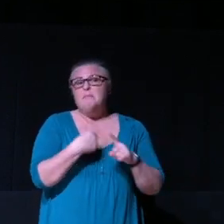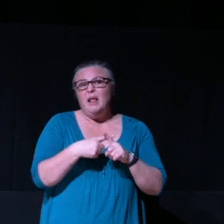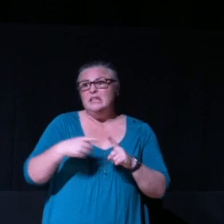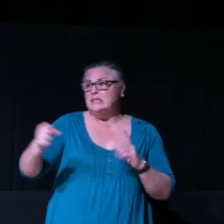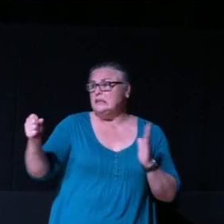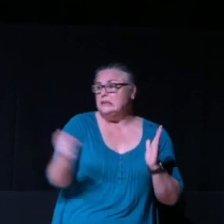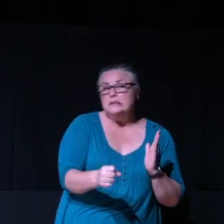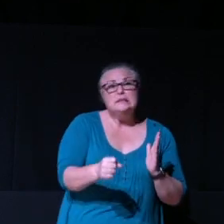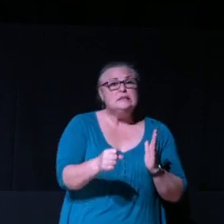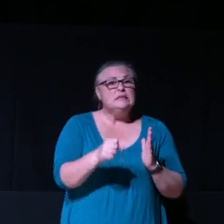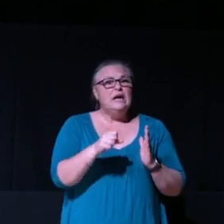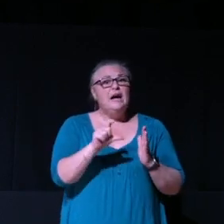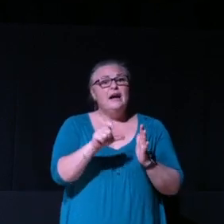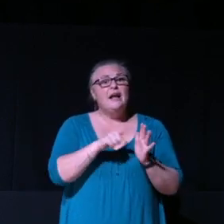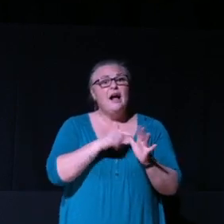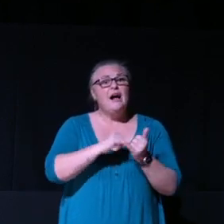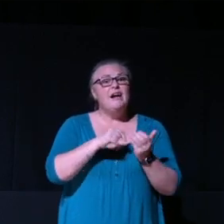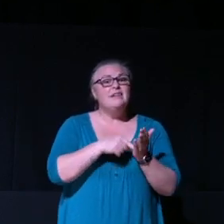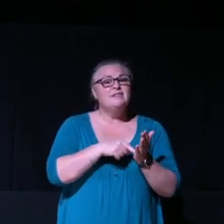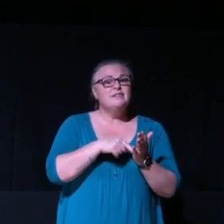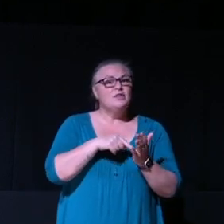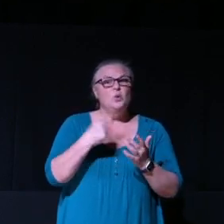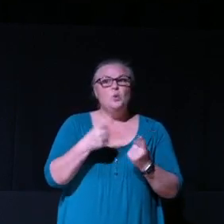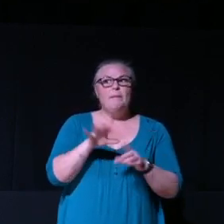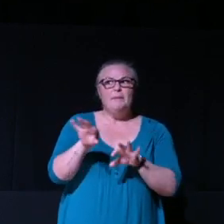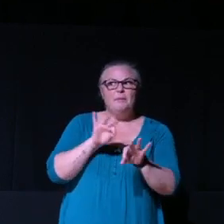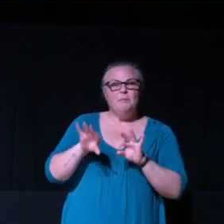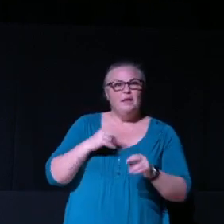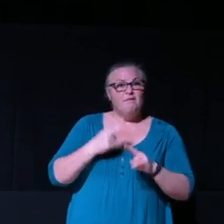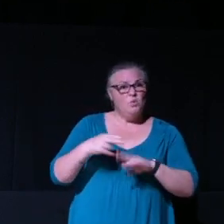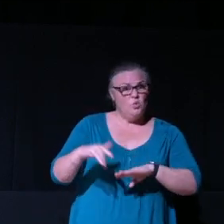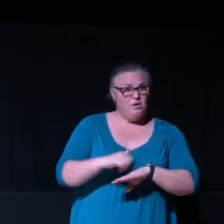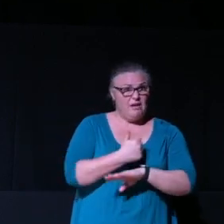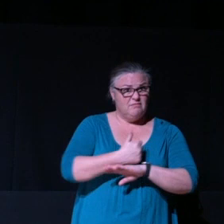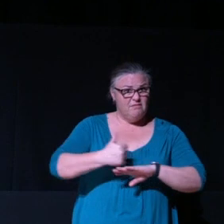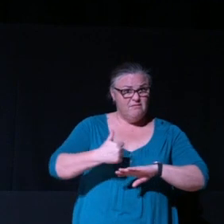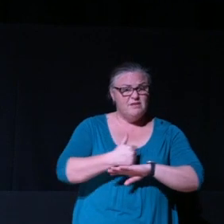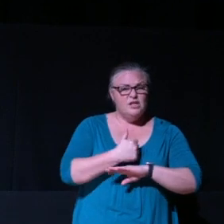box ticking in casting and trying to get, trying to show that, you know,